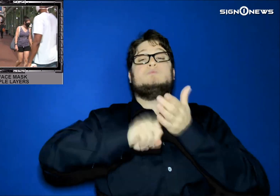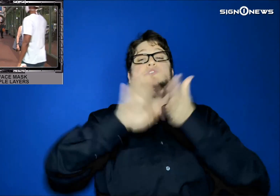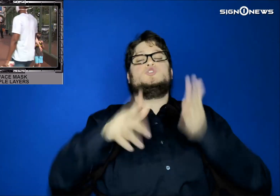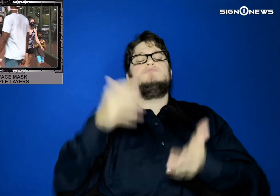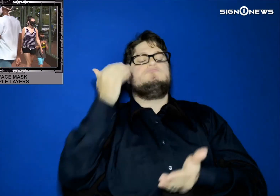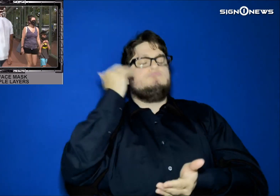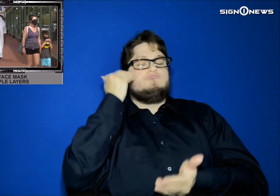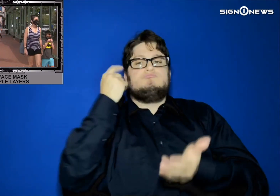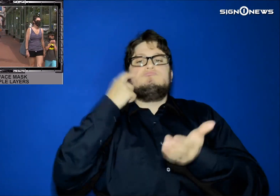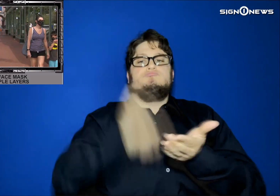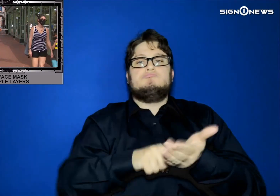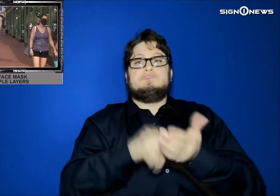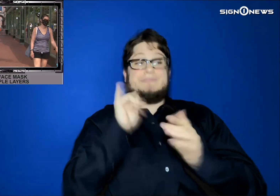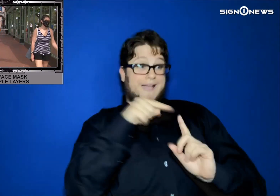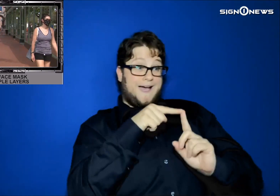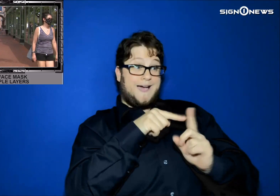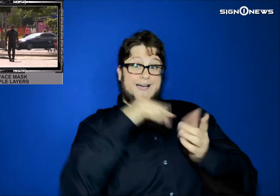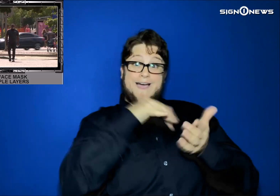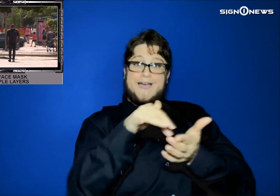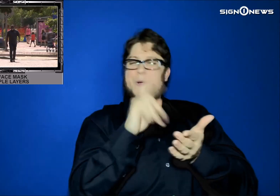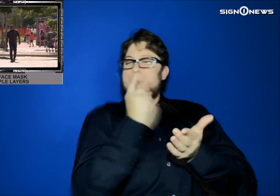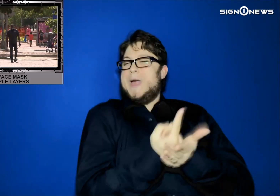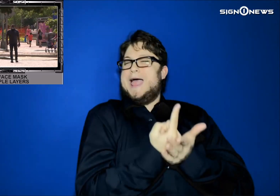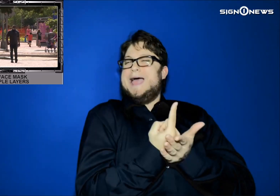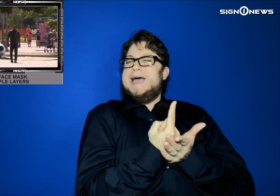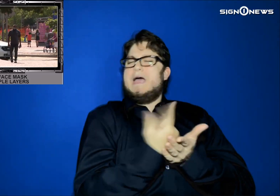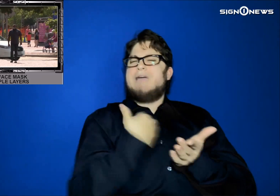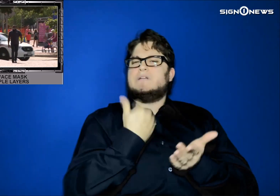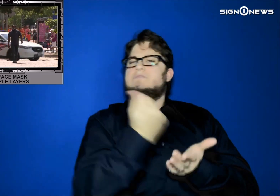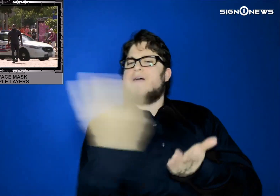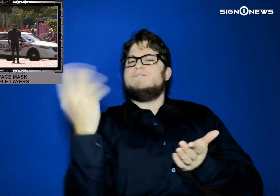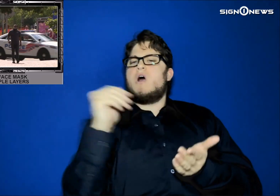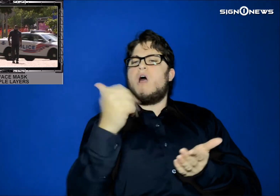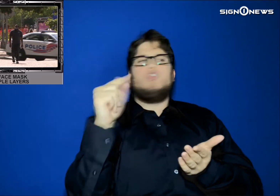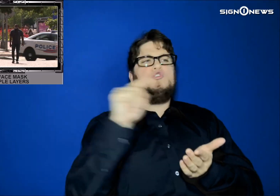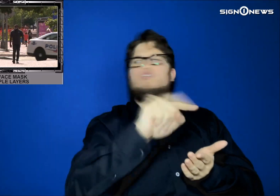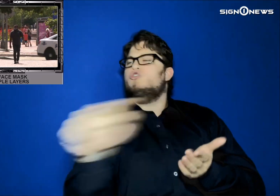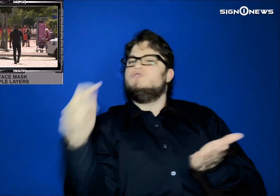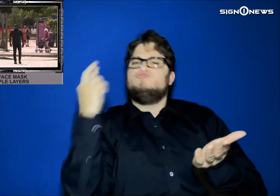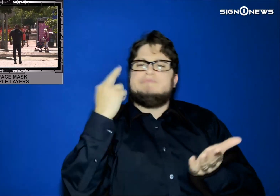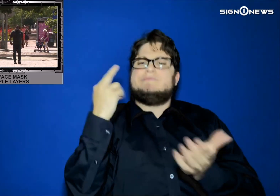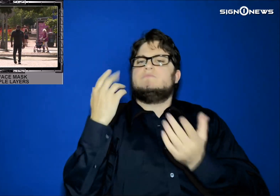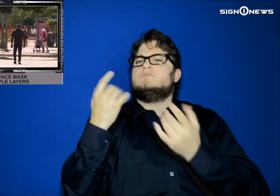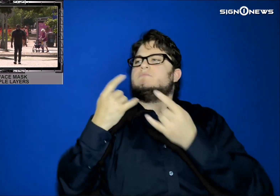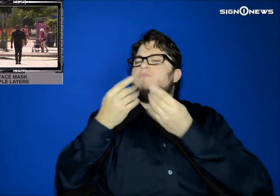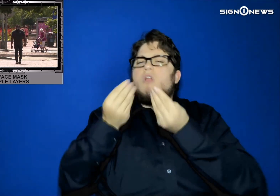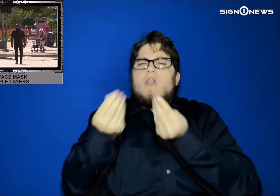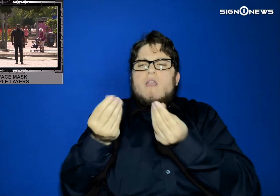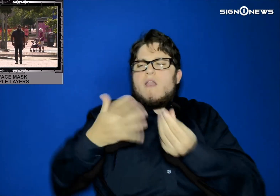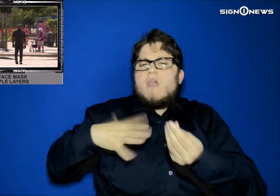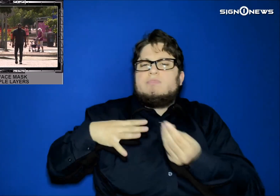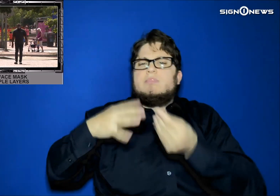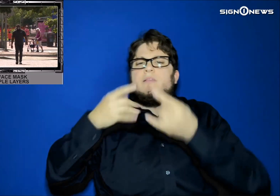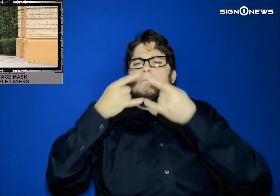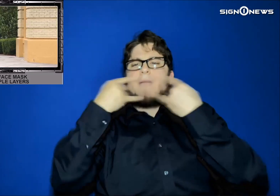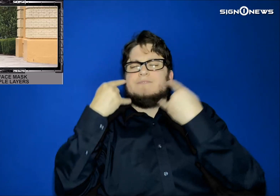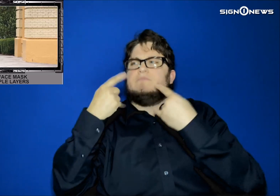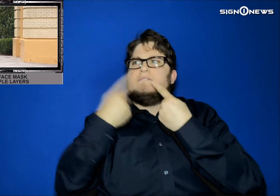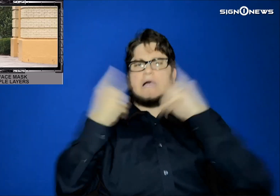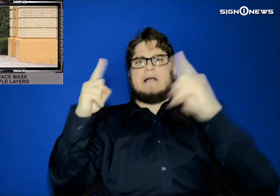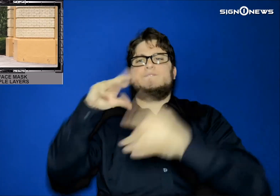Researchers note that is just one case and that several other factors contribute to the